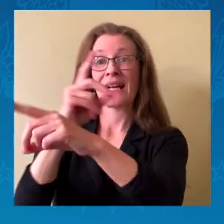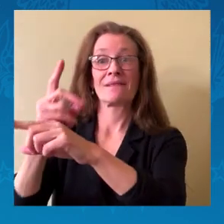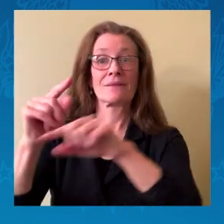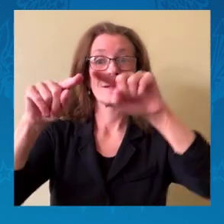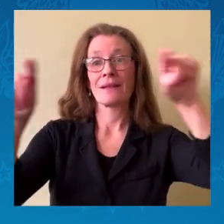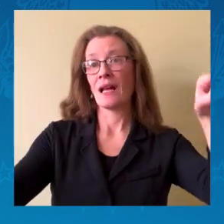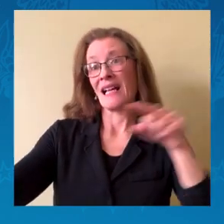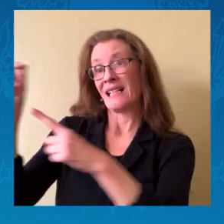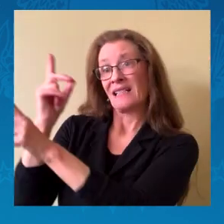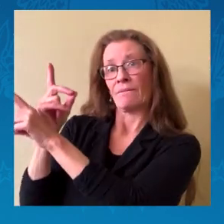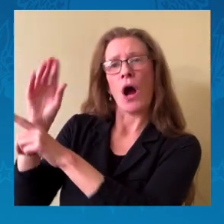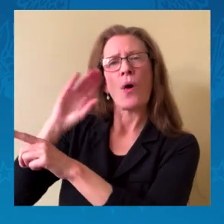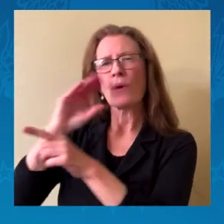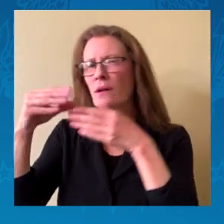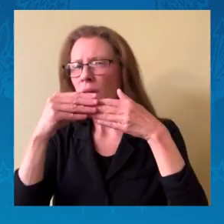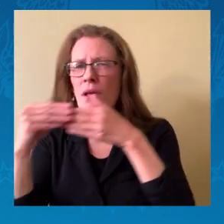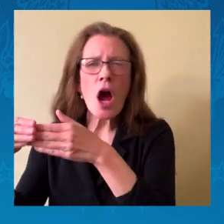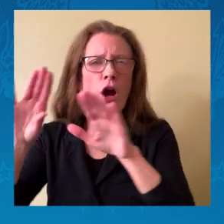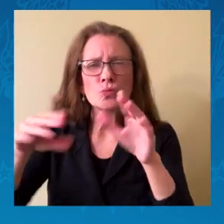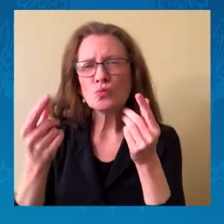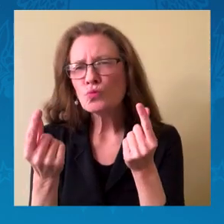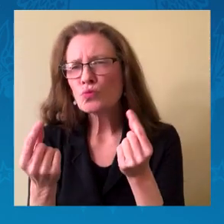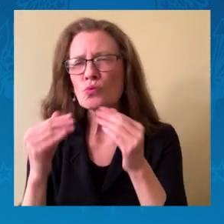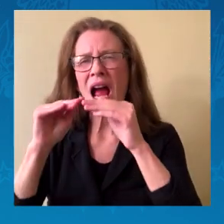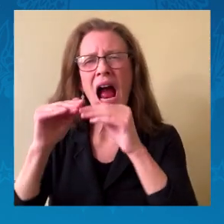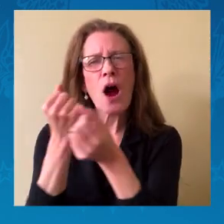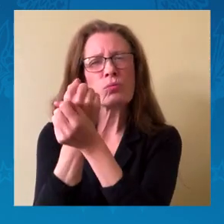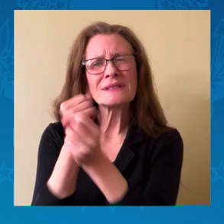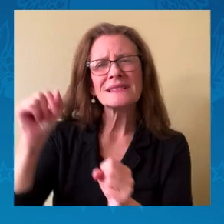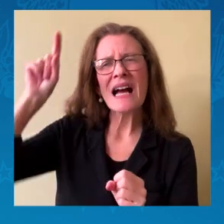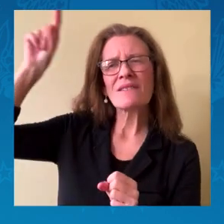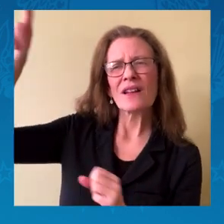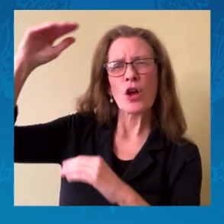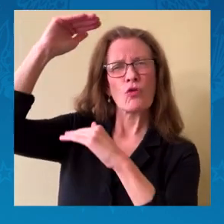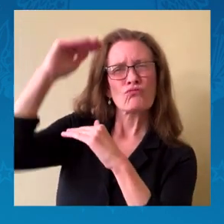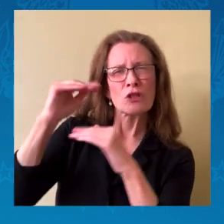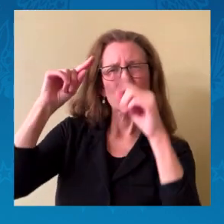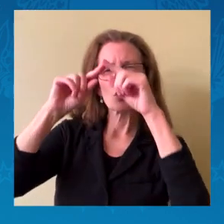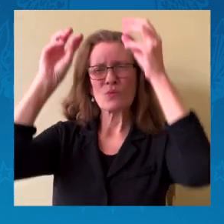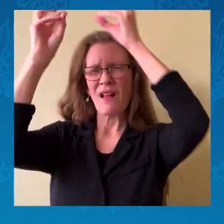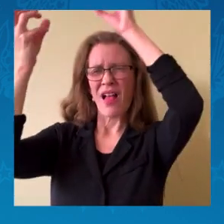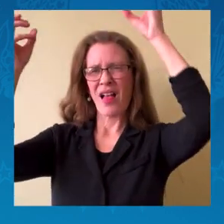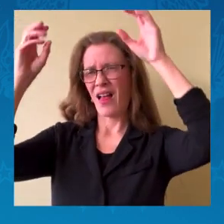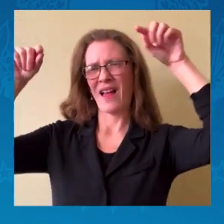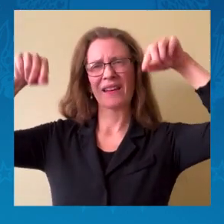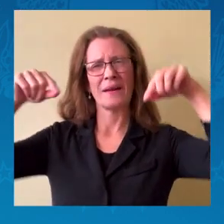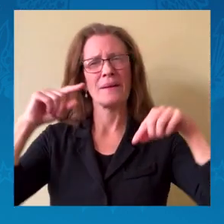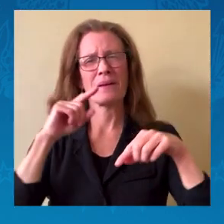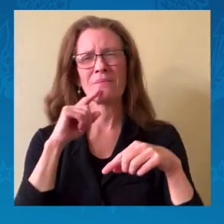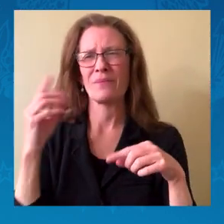the Russian destructive anti-satellite tests just conducted really demonstrates